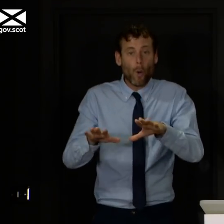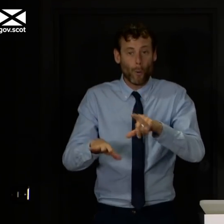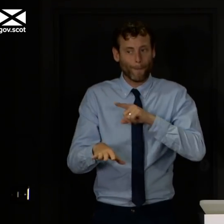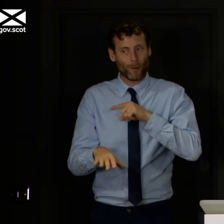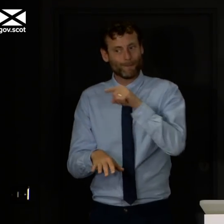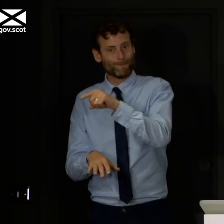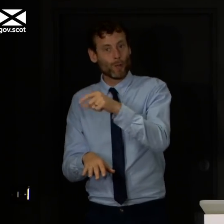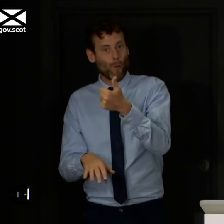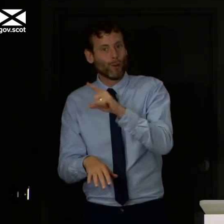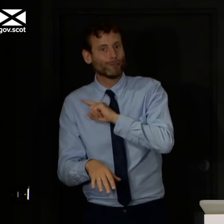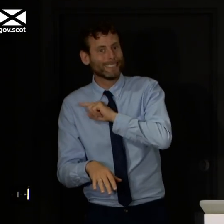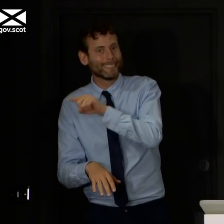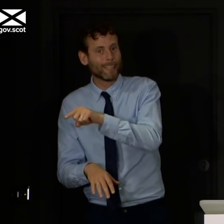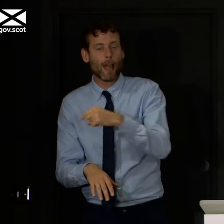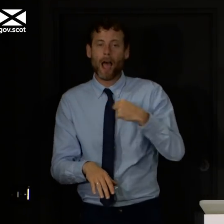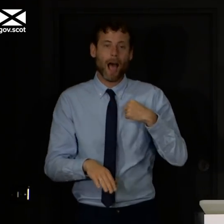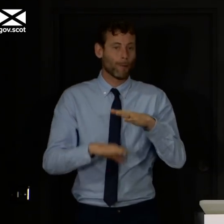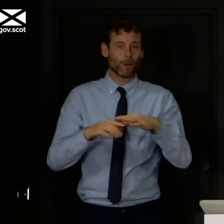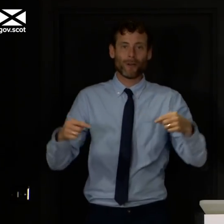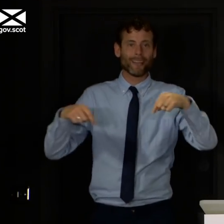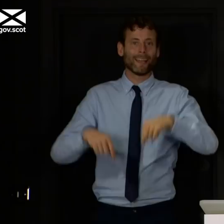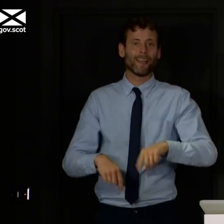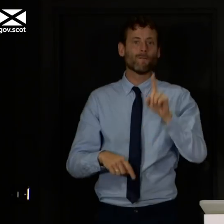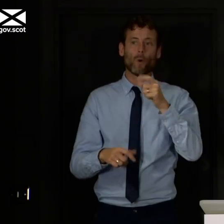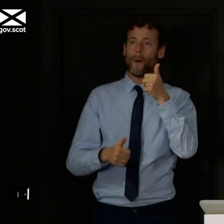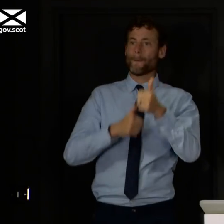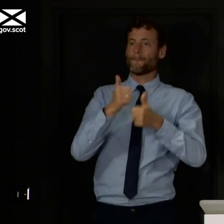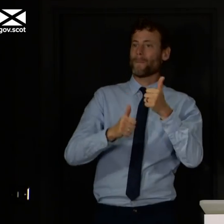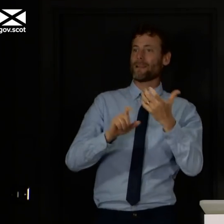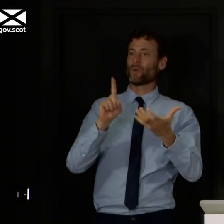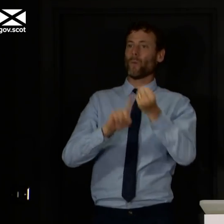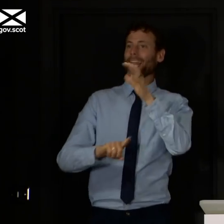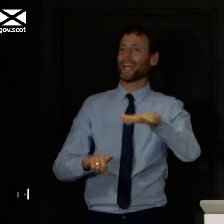said all along this is not a popularity contest, my fundamental duty as First Minister right